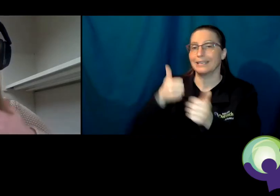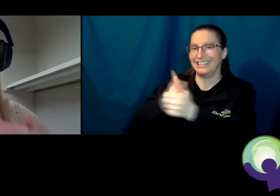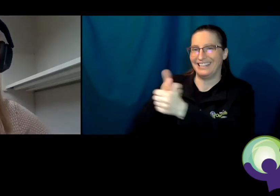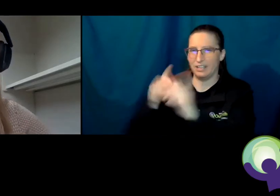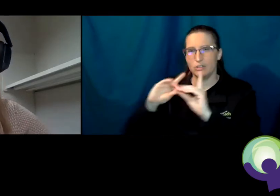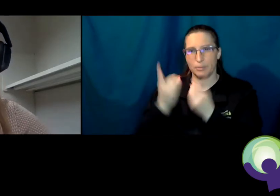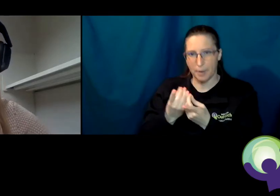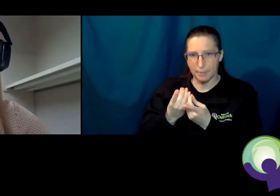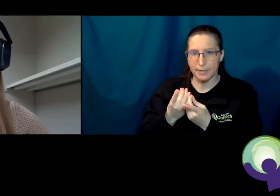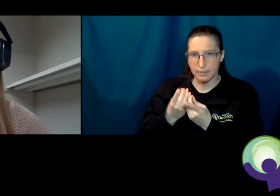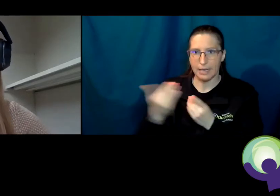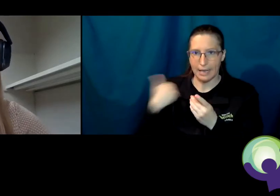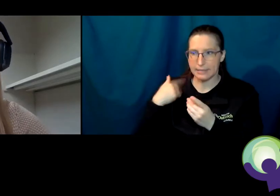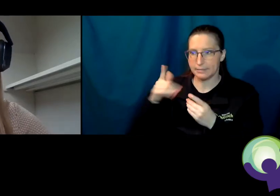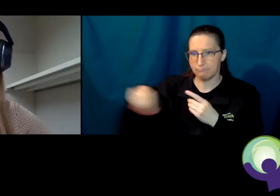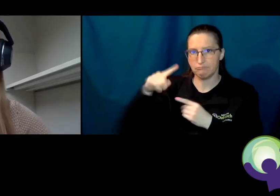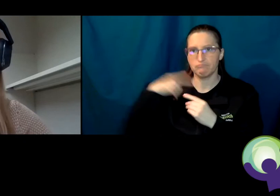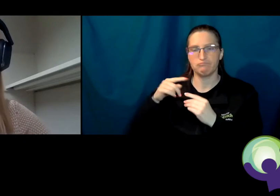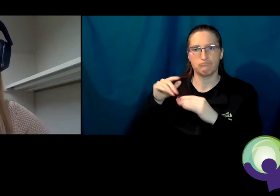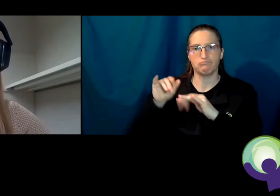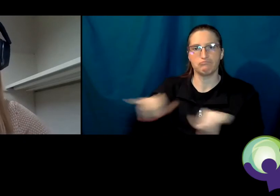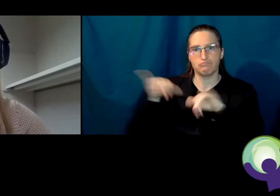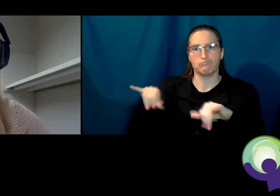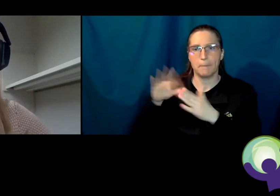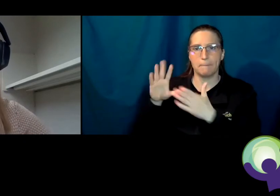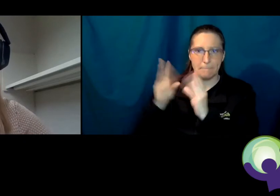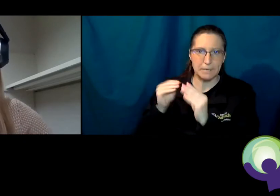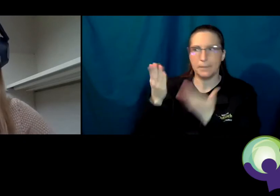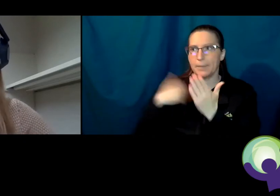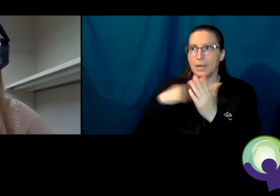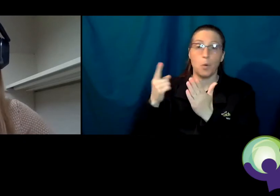does have regular meetings whether it's once a week once a month or once a year